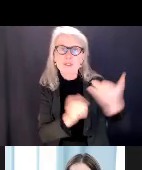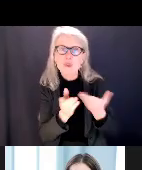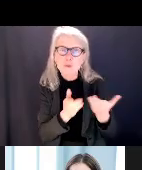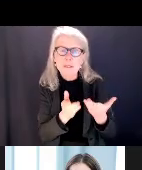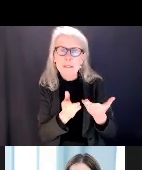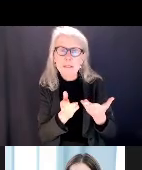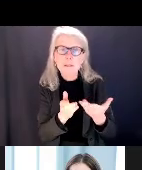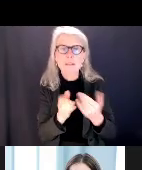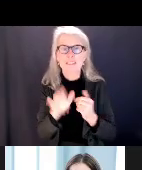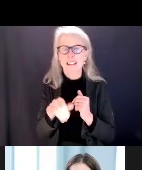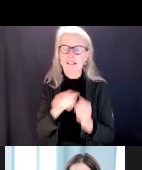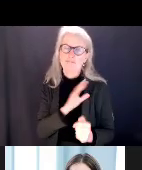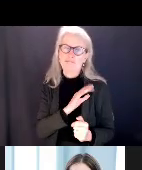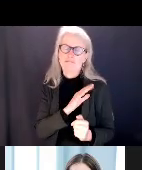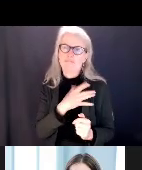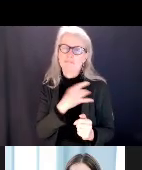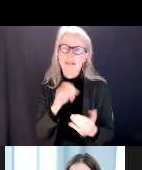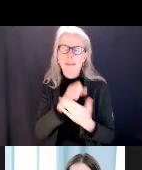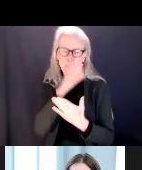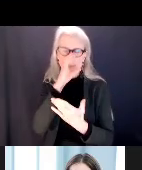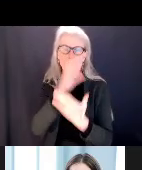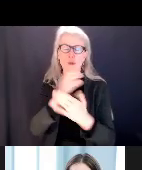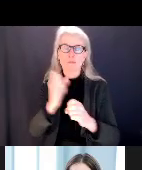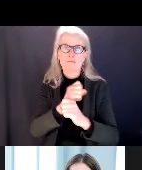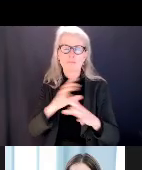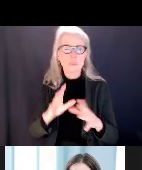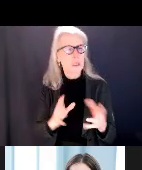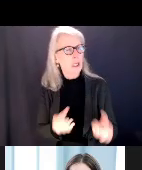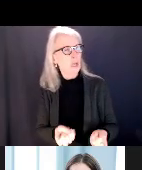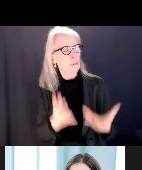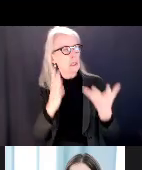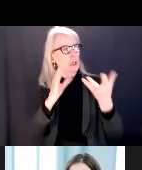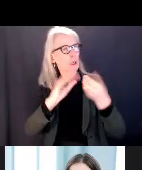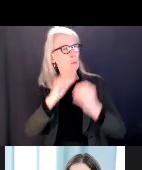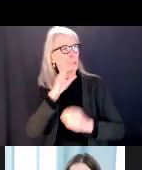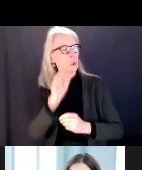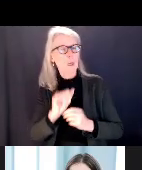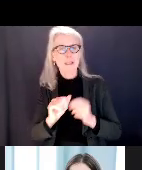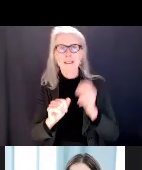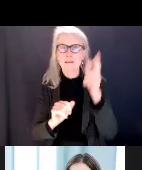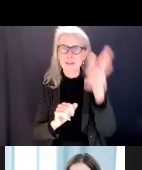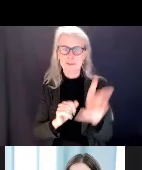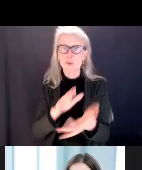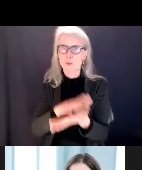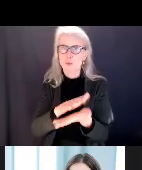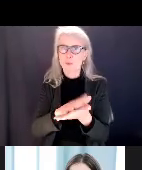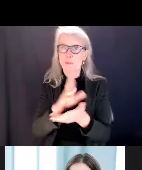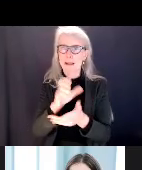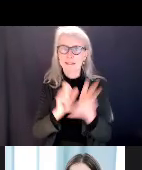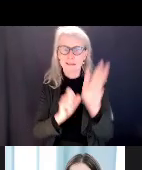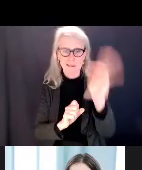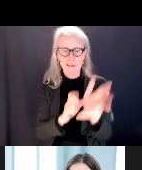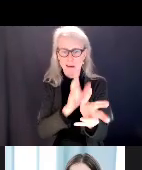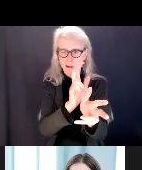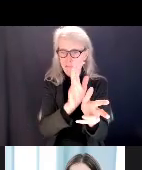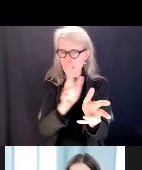visual that I like to think about because um it it really puts it in, you know, it's it's one thing